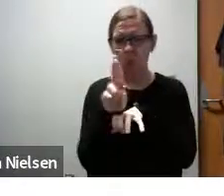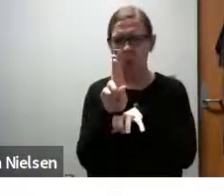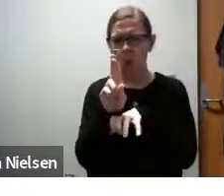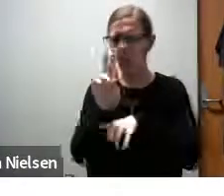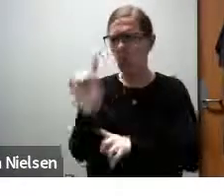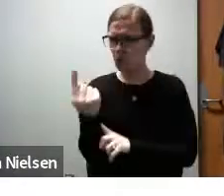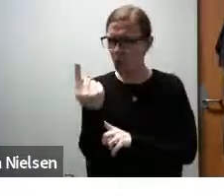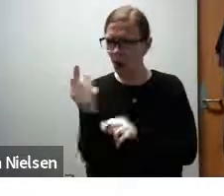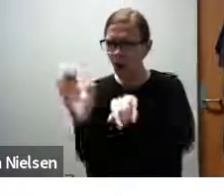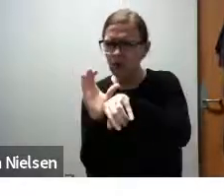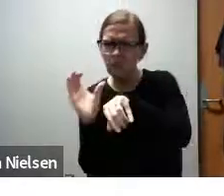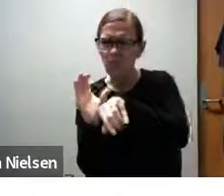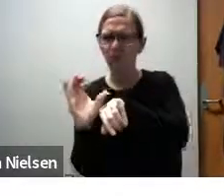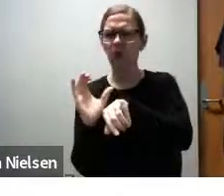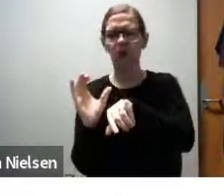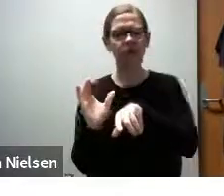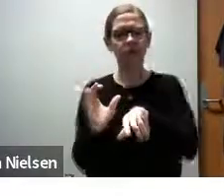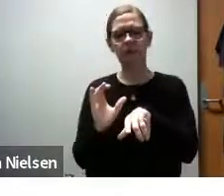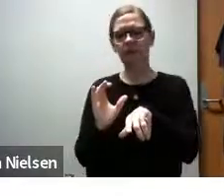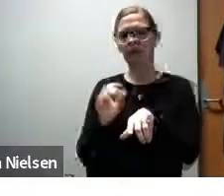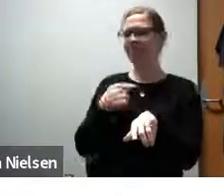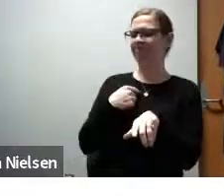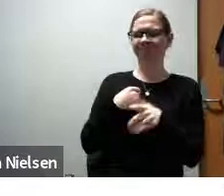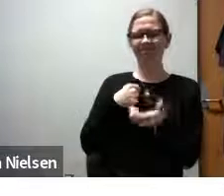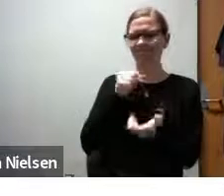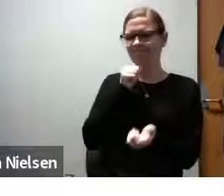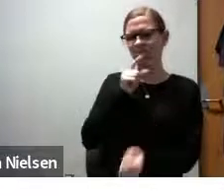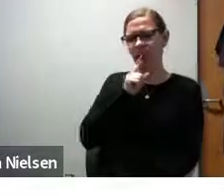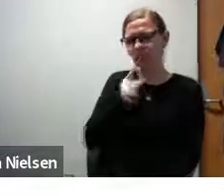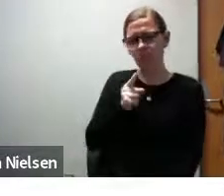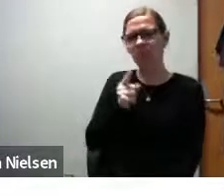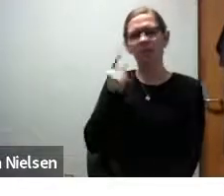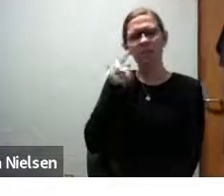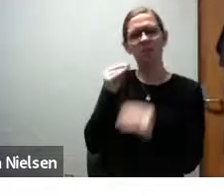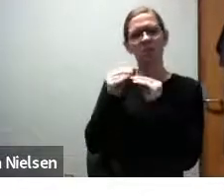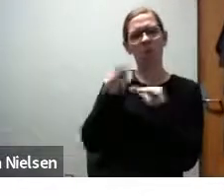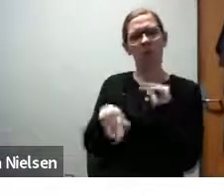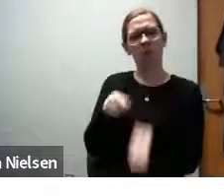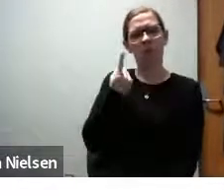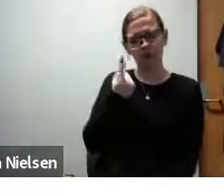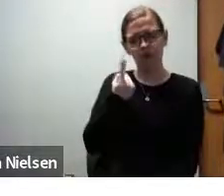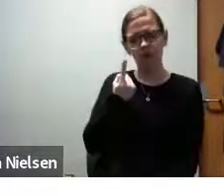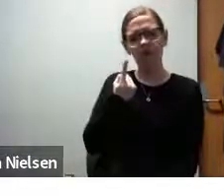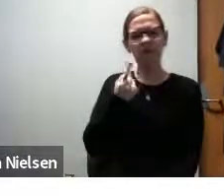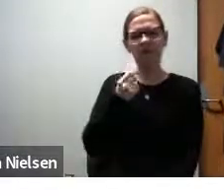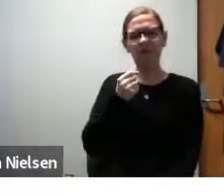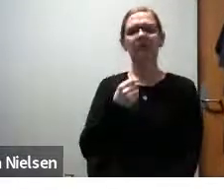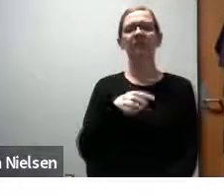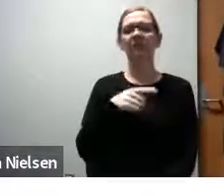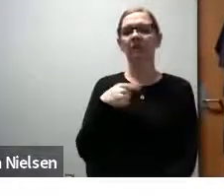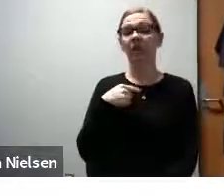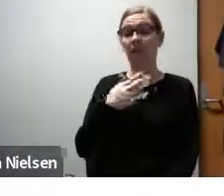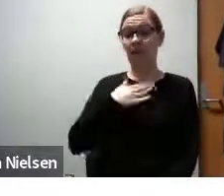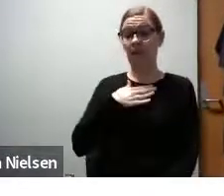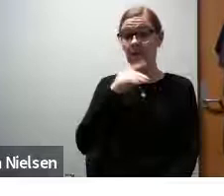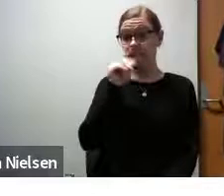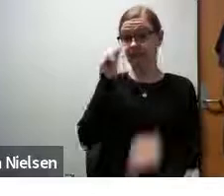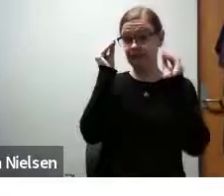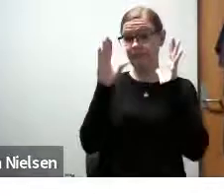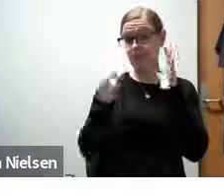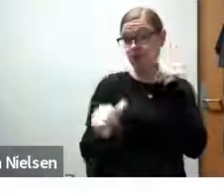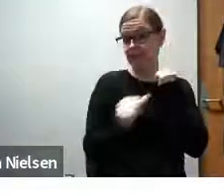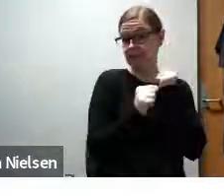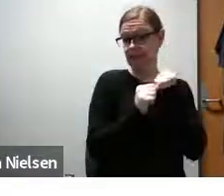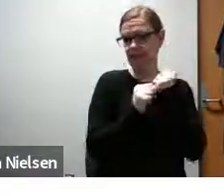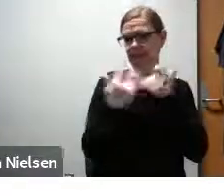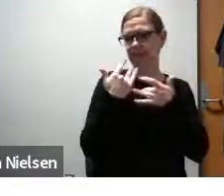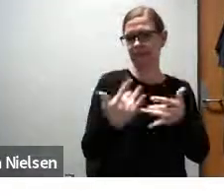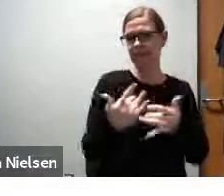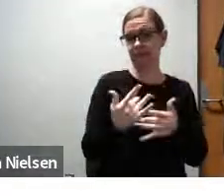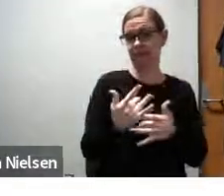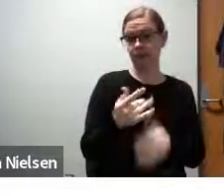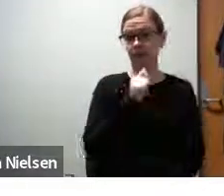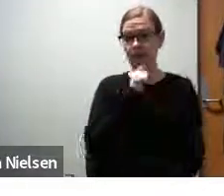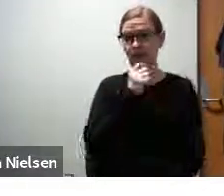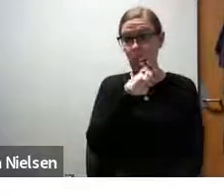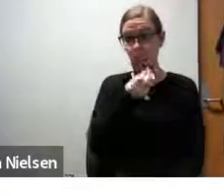Able to pin that down, but it seemed, it's not just one. Let's put it that way. I think part of it is, I have my TA usually unmuted. So I'm going to try muting her first before I then unmute other students, but